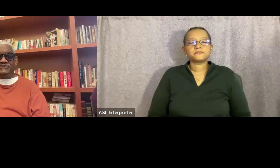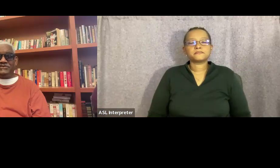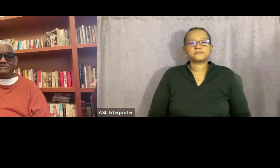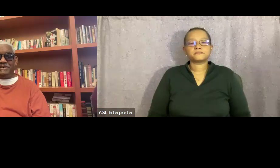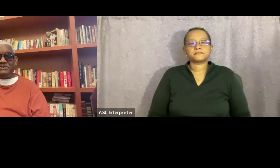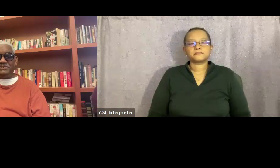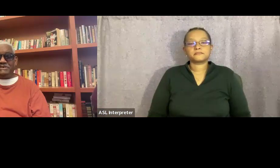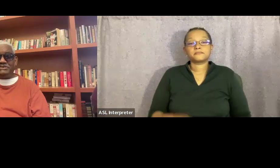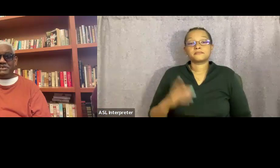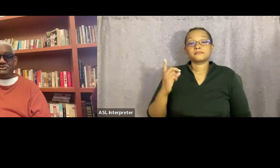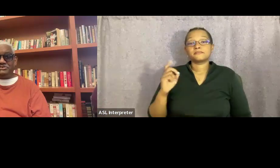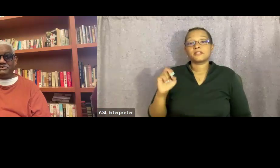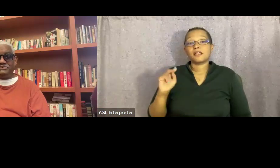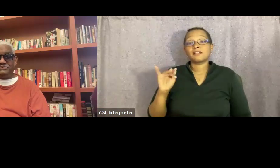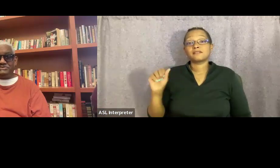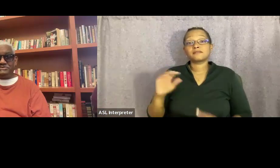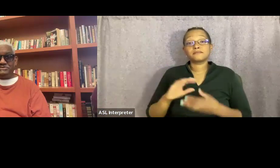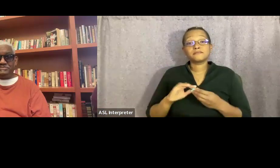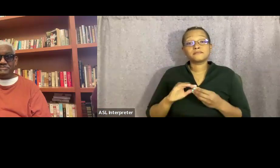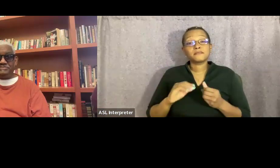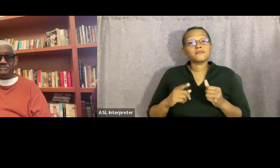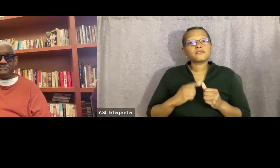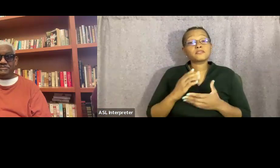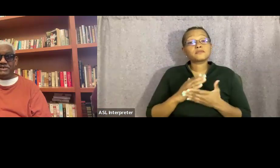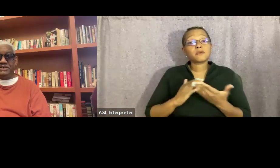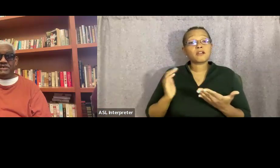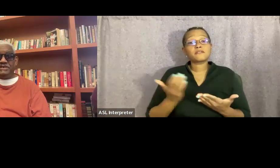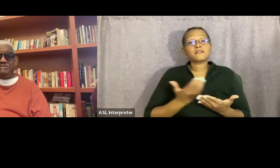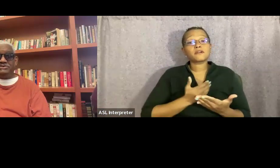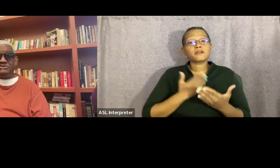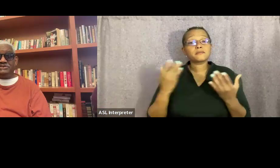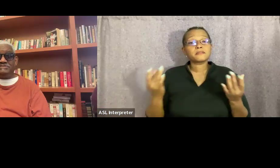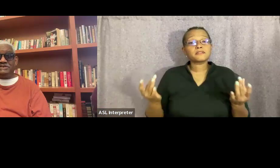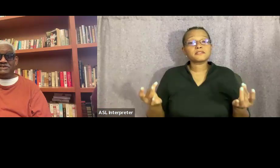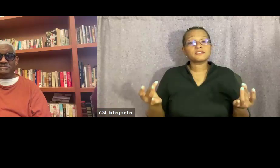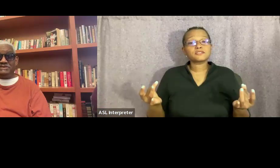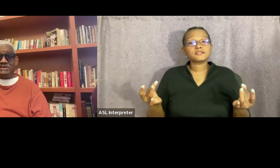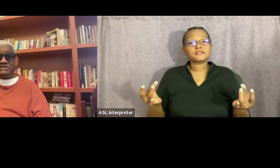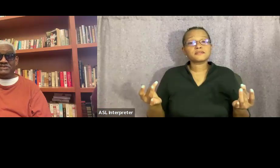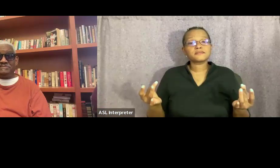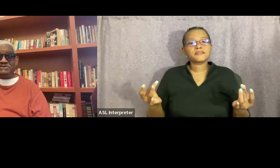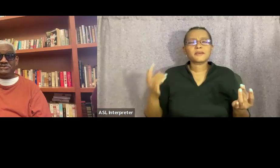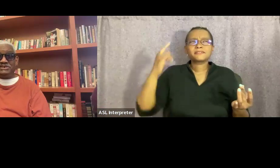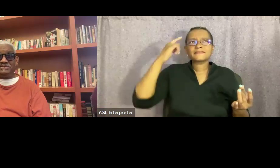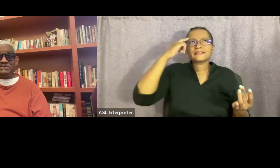The first part of this meditation I was going to do something else, but again, spirit stepped in